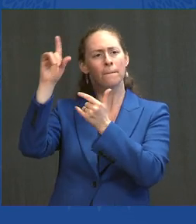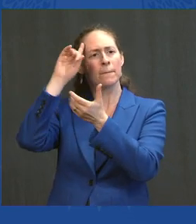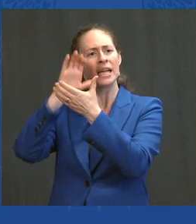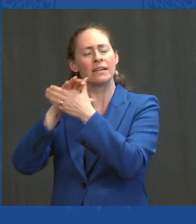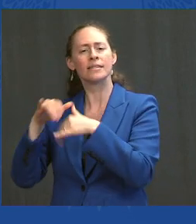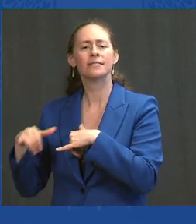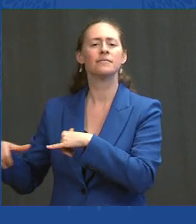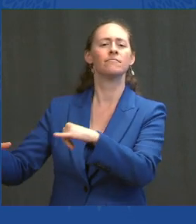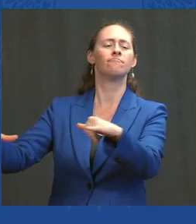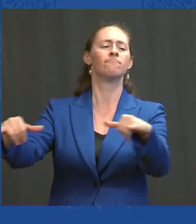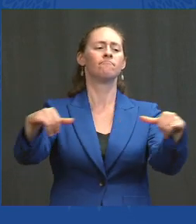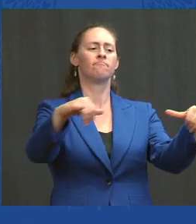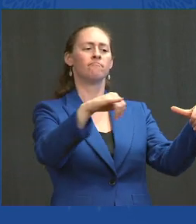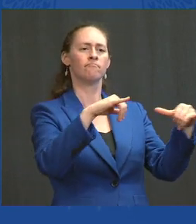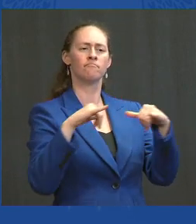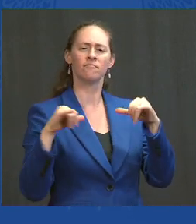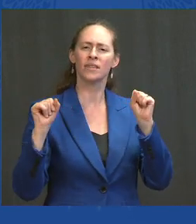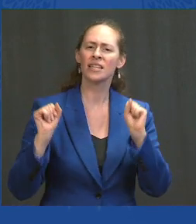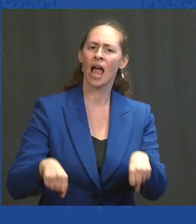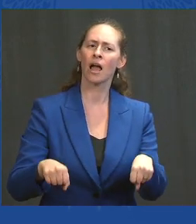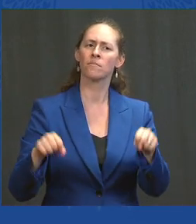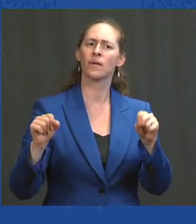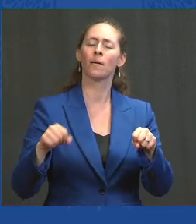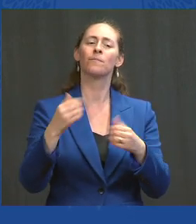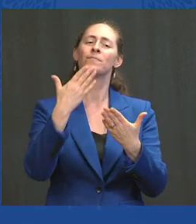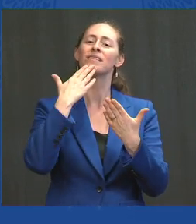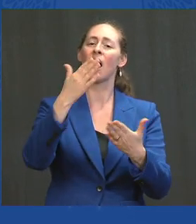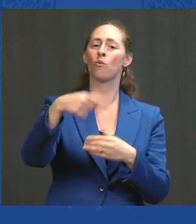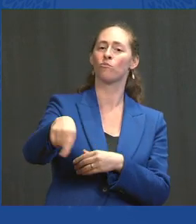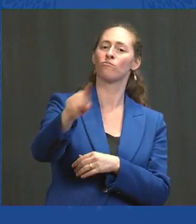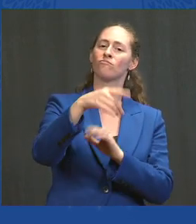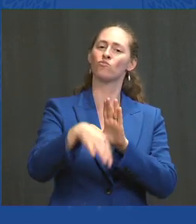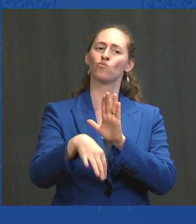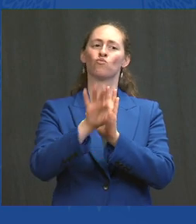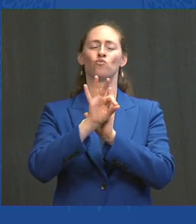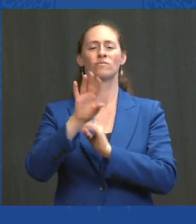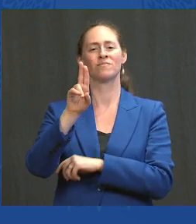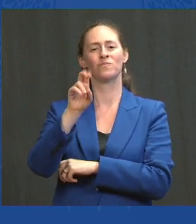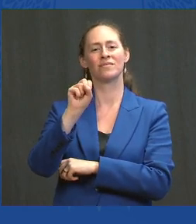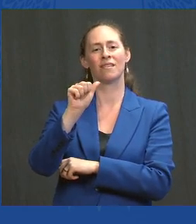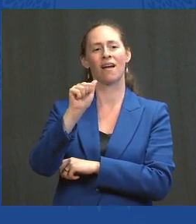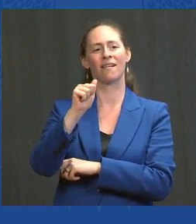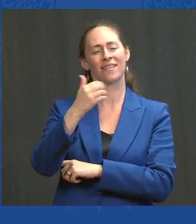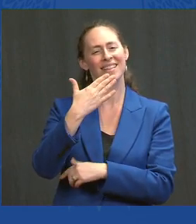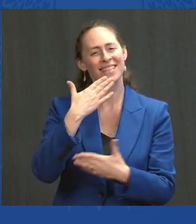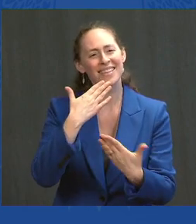So I want to thank you all for choosing us, and I mean that sincerely. Thank you for choosing the United States of America,